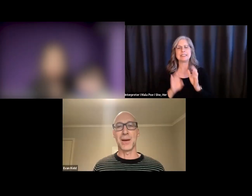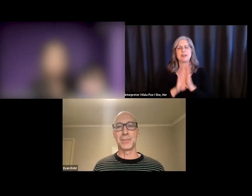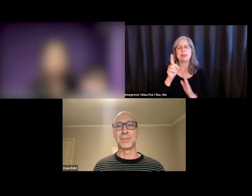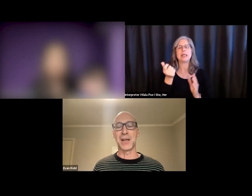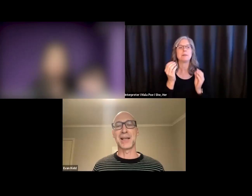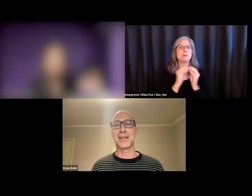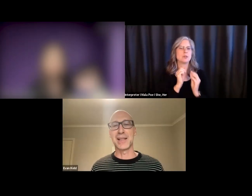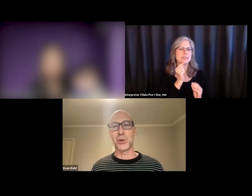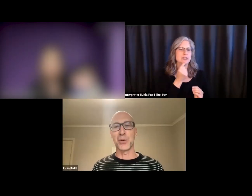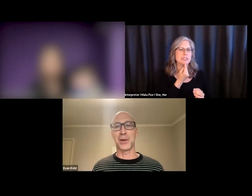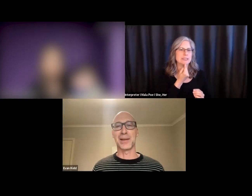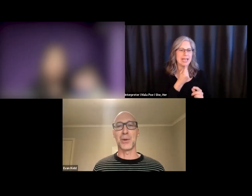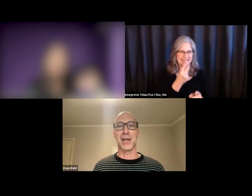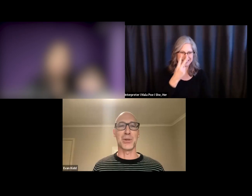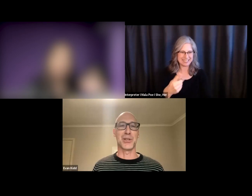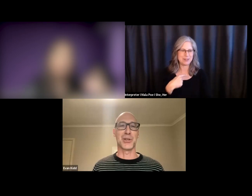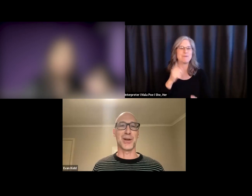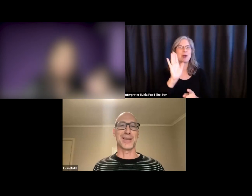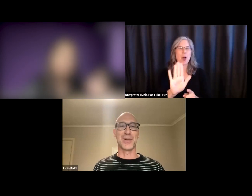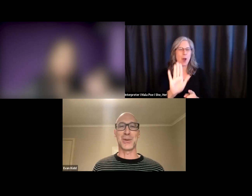Right. And I can see you've got your own language acquisition device there as well, Savi.